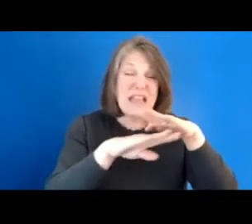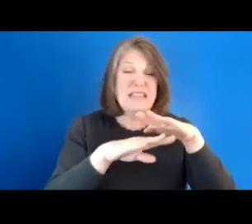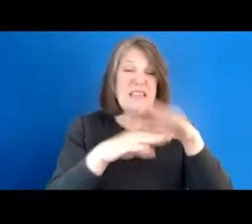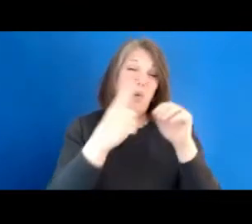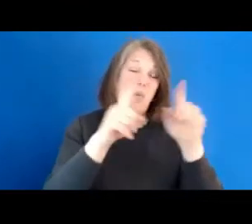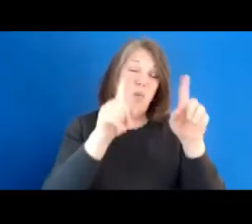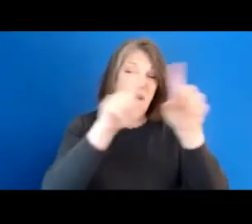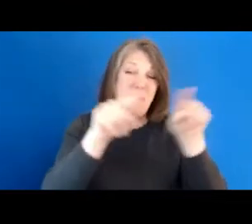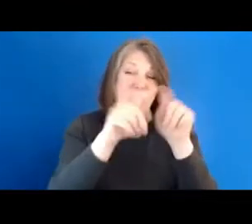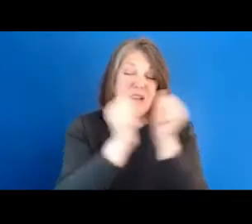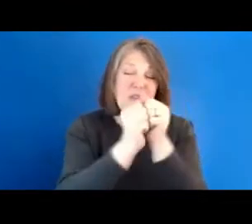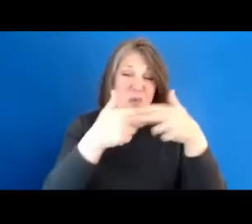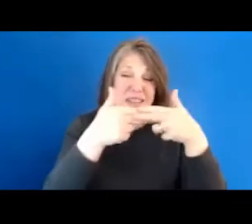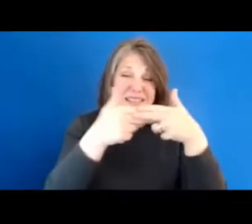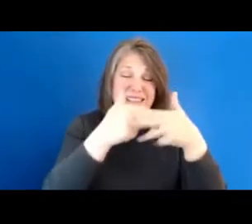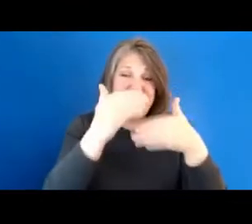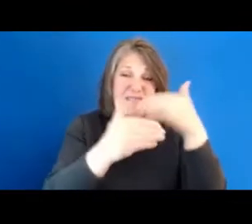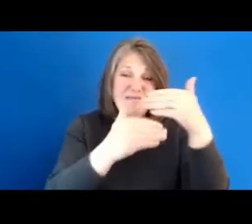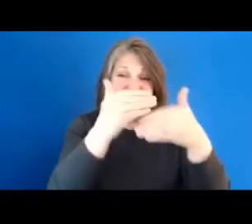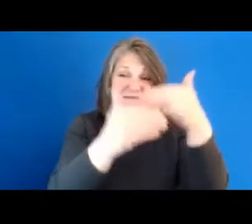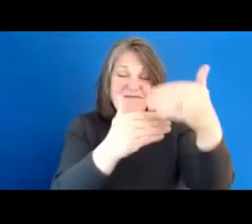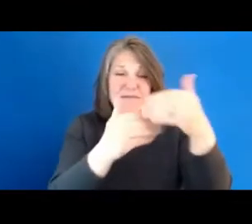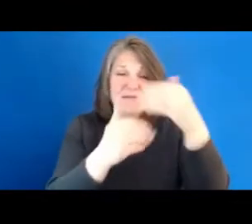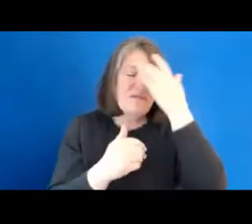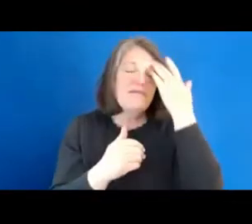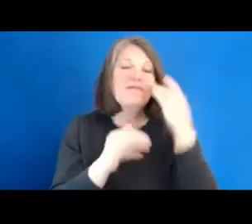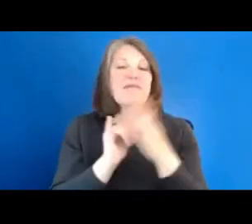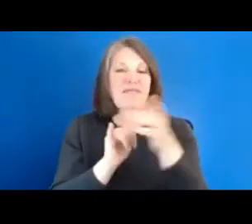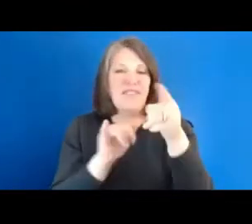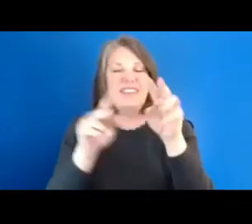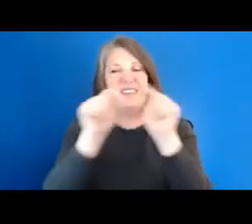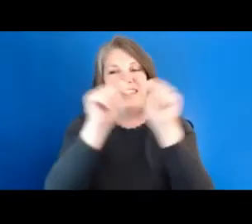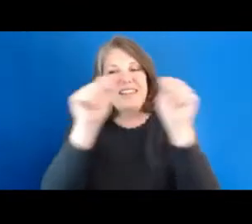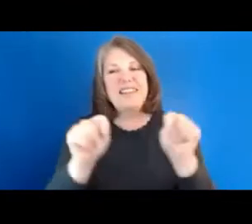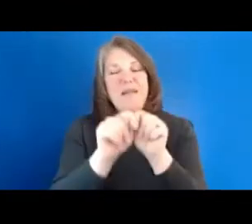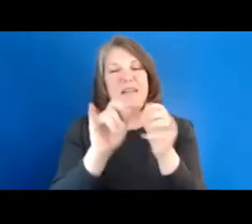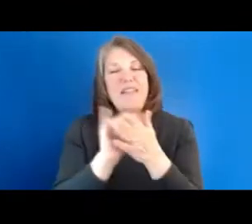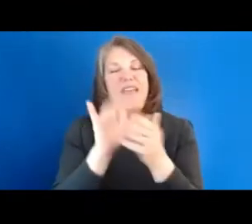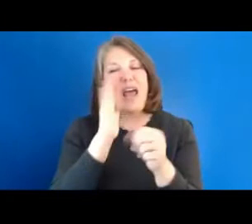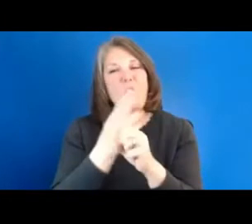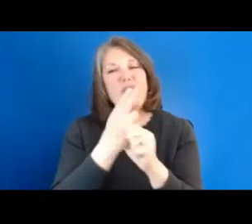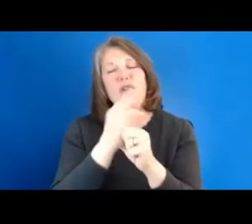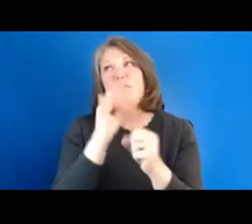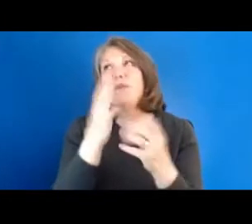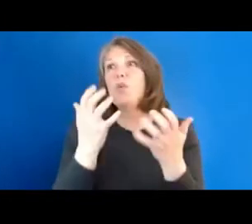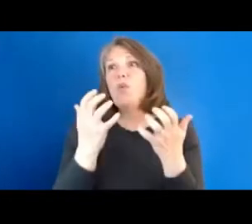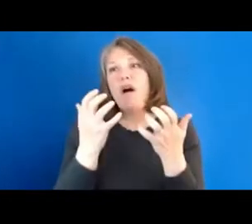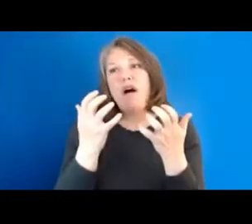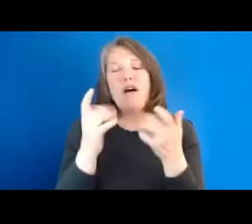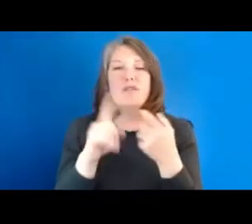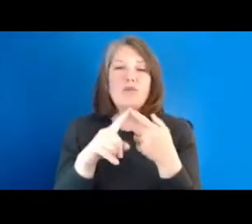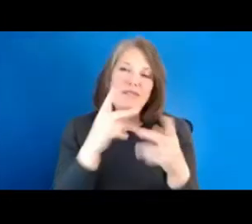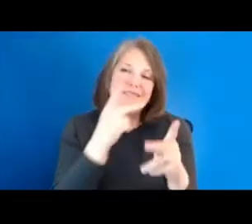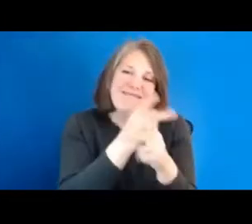16:40:49 . This is the template that I would use if you want to just keep things really